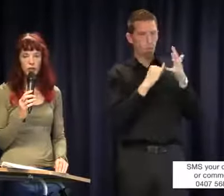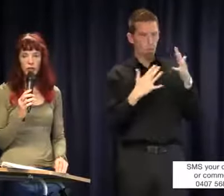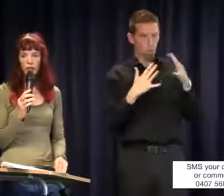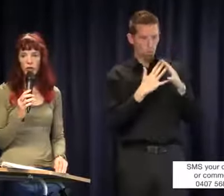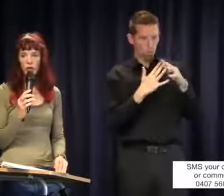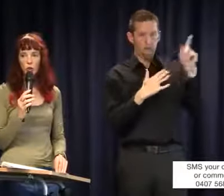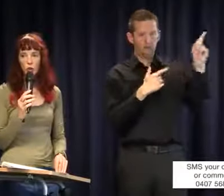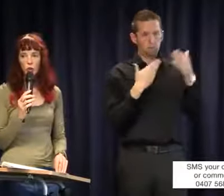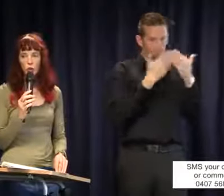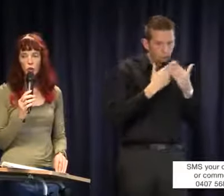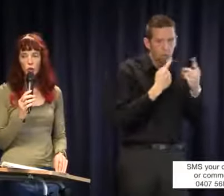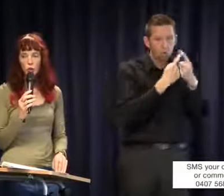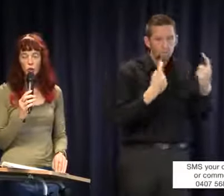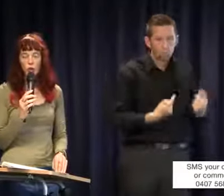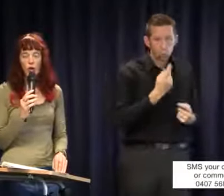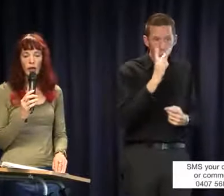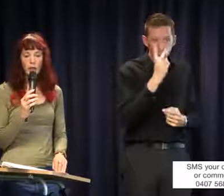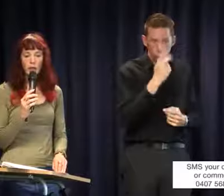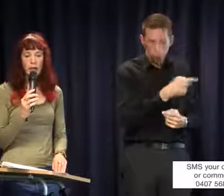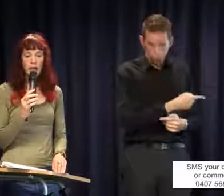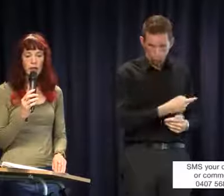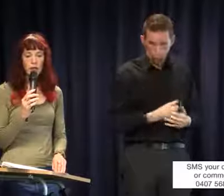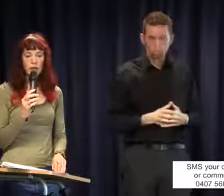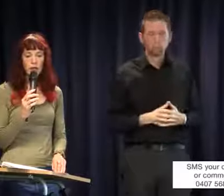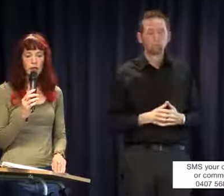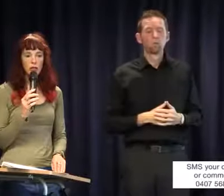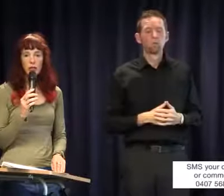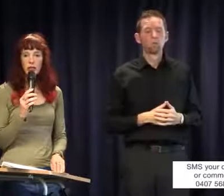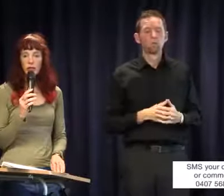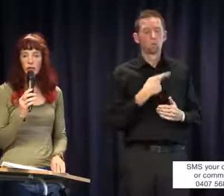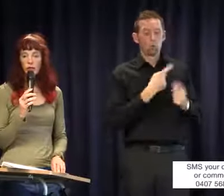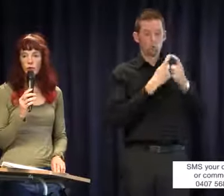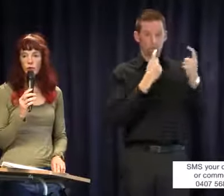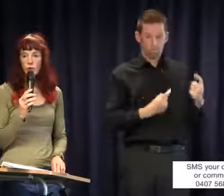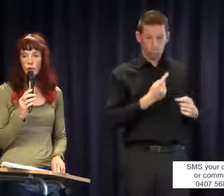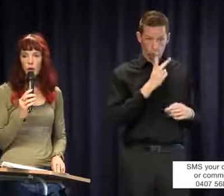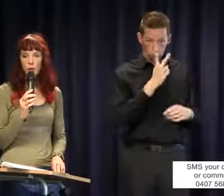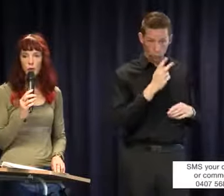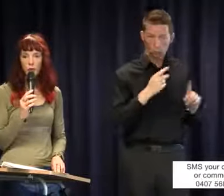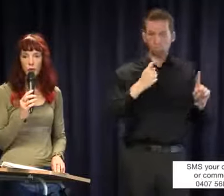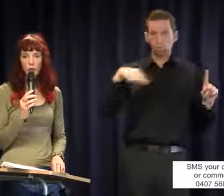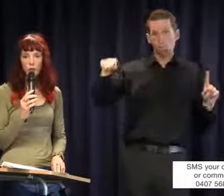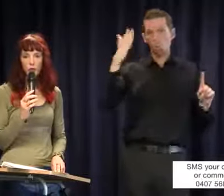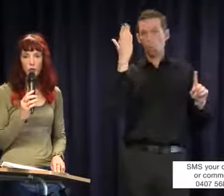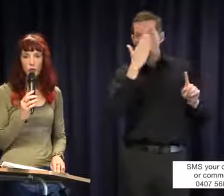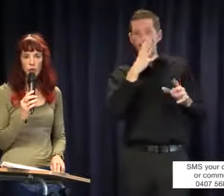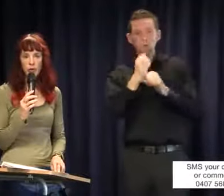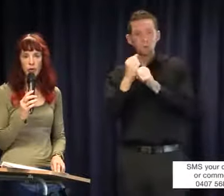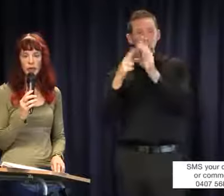certificate II. Nevertheless, they are referred to by schools and government as interpreters.